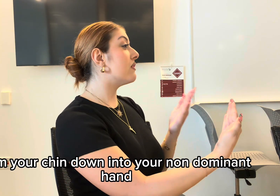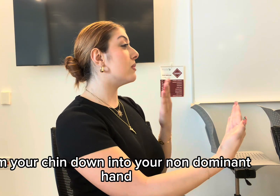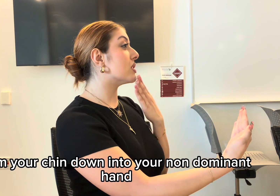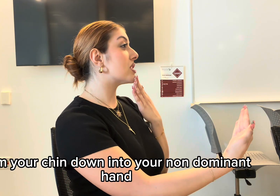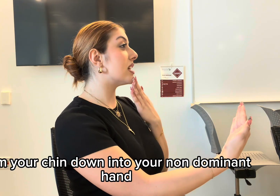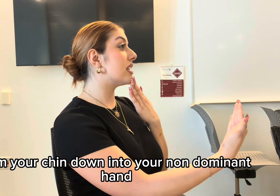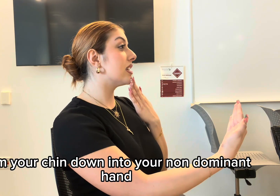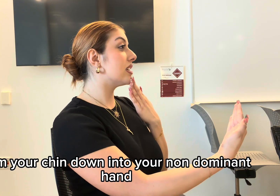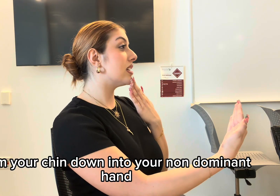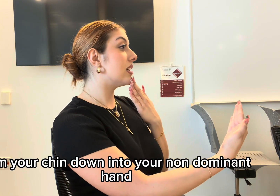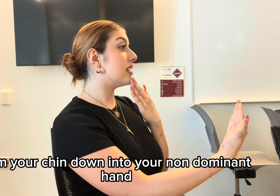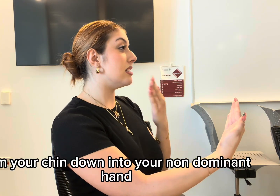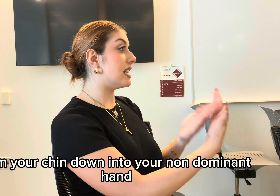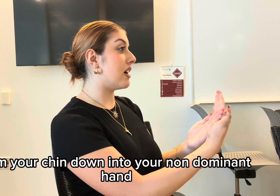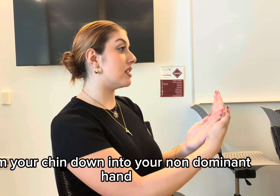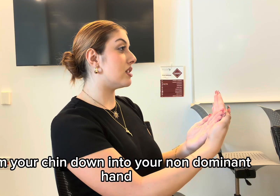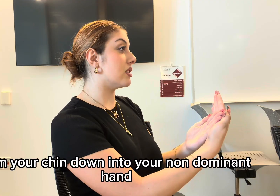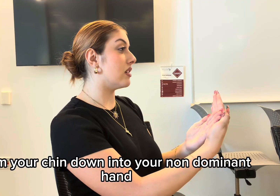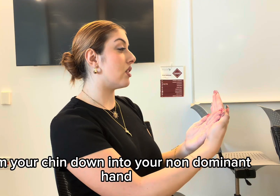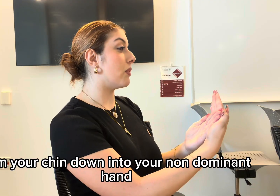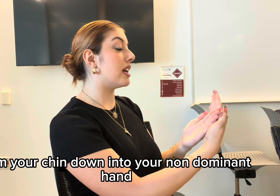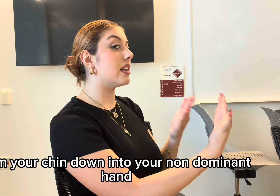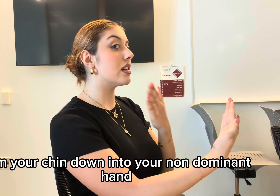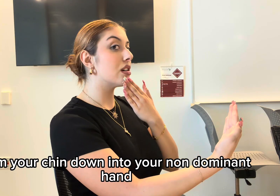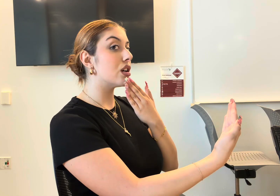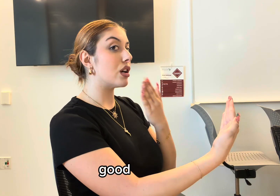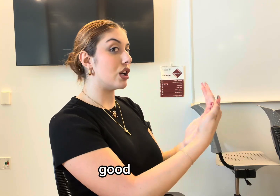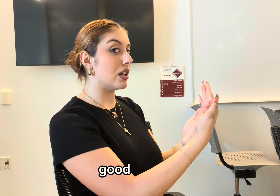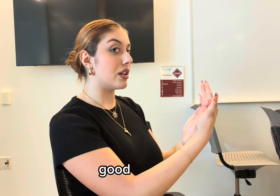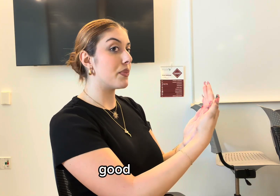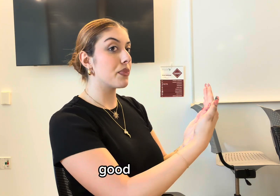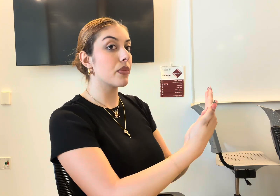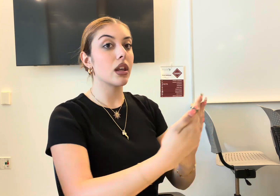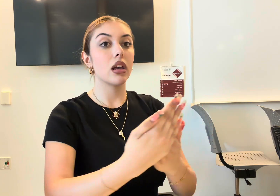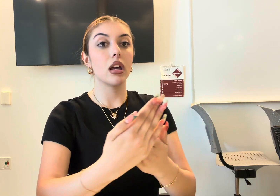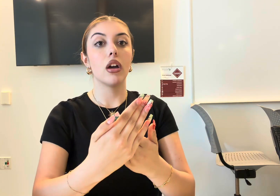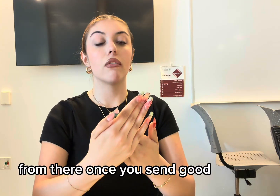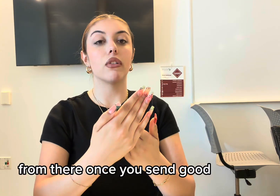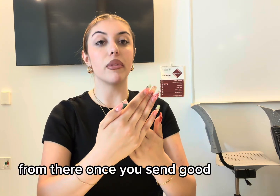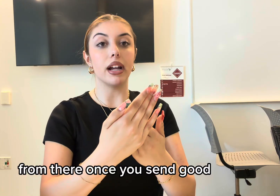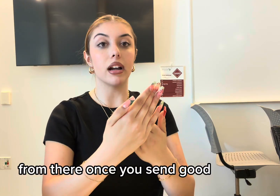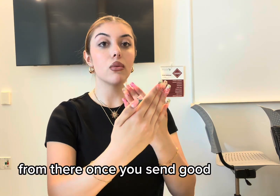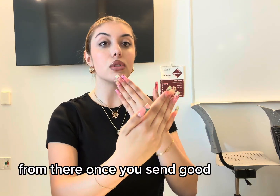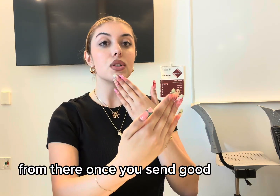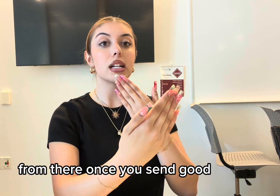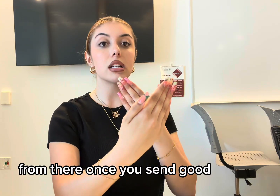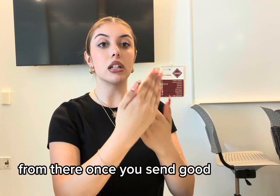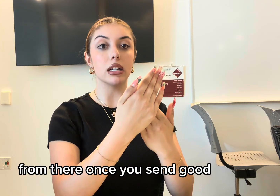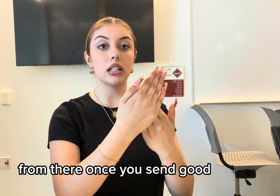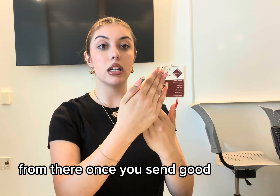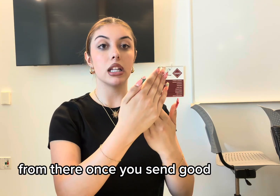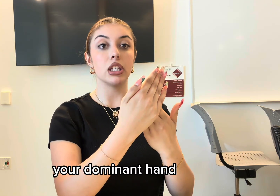from your chin down into your non-dominant hand. Good. From there, once you sign good,